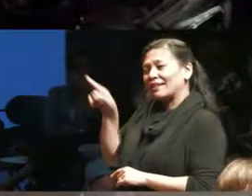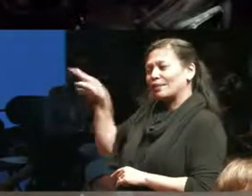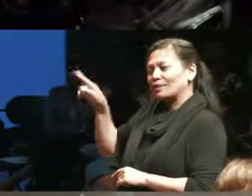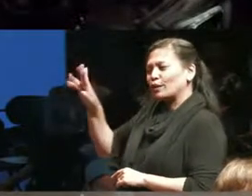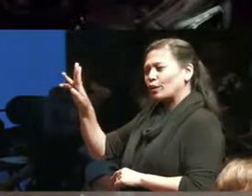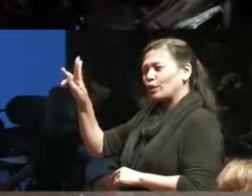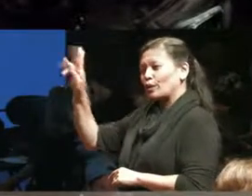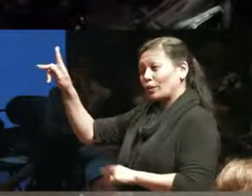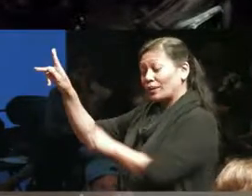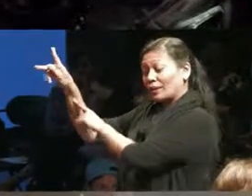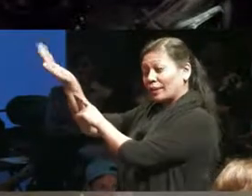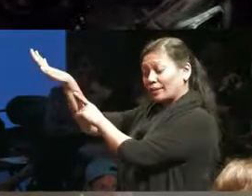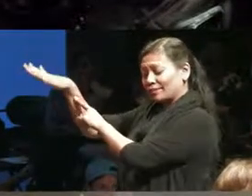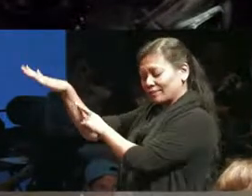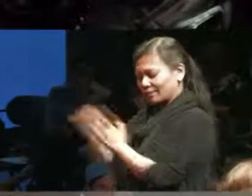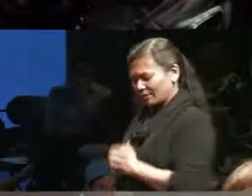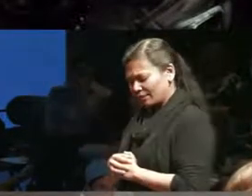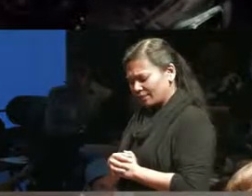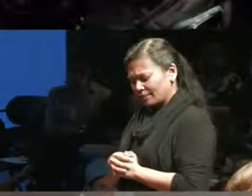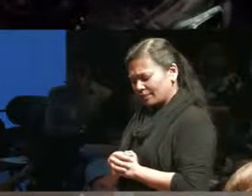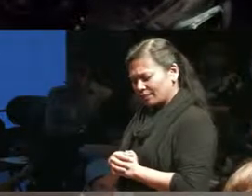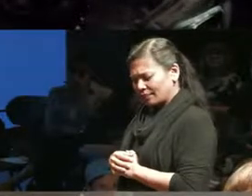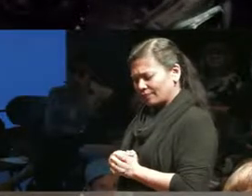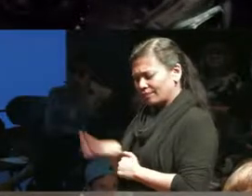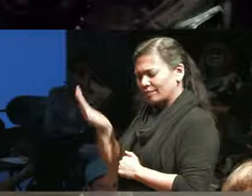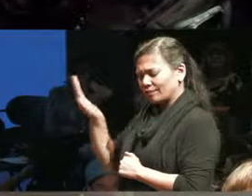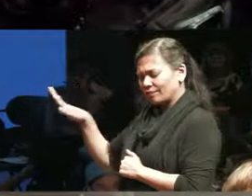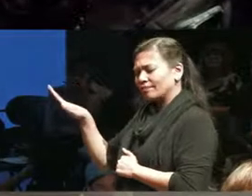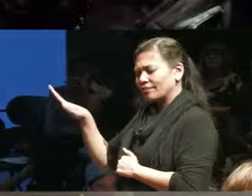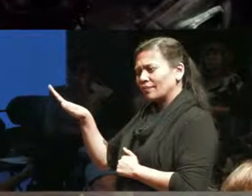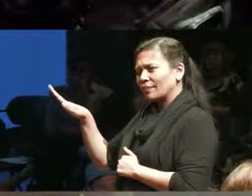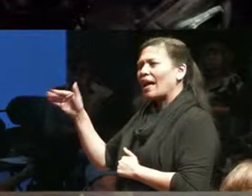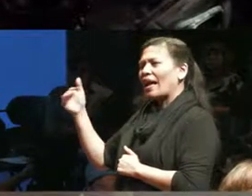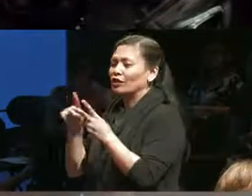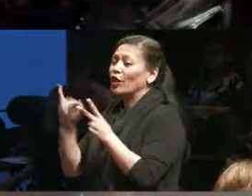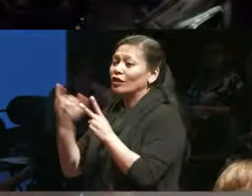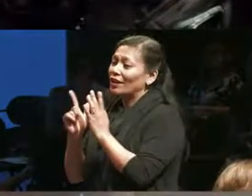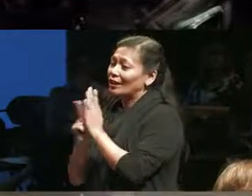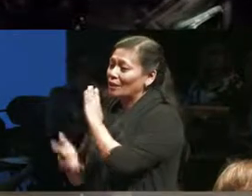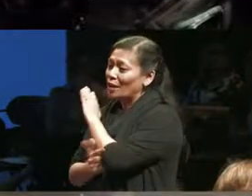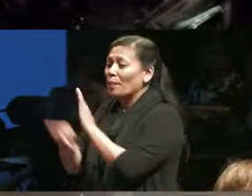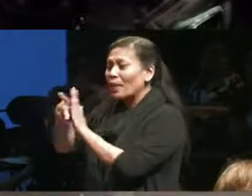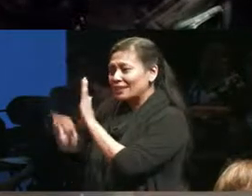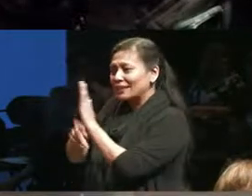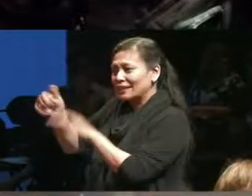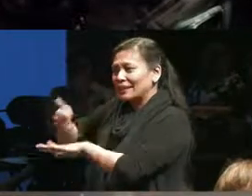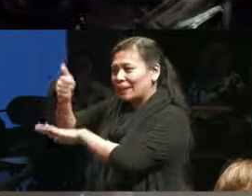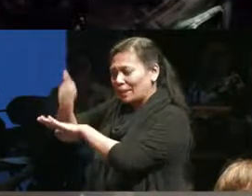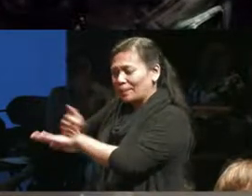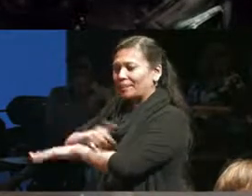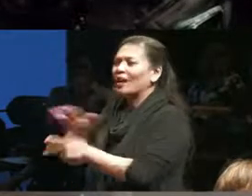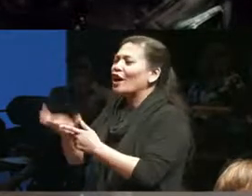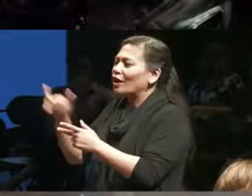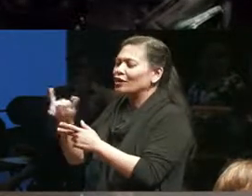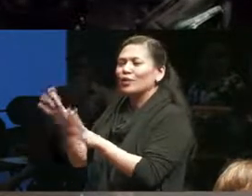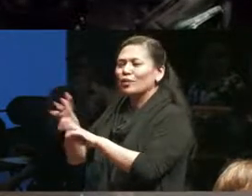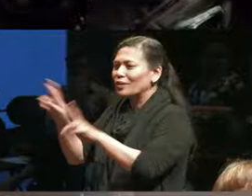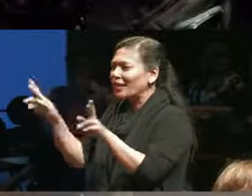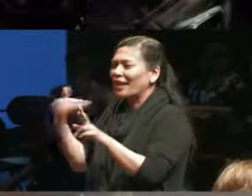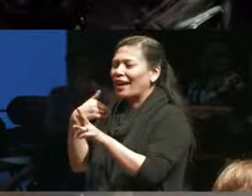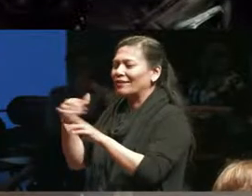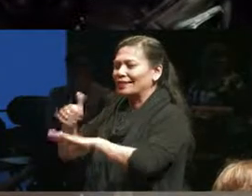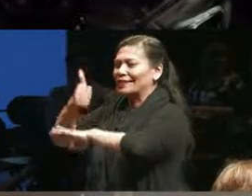has a cultural policy and a scheme that